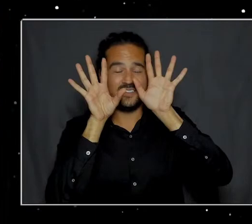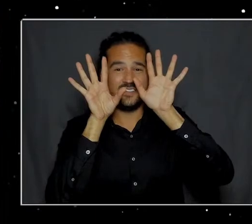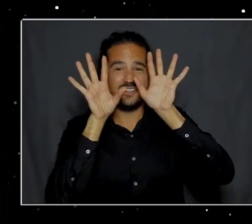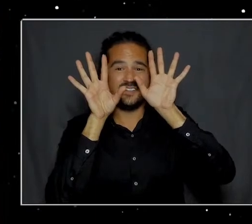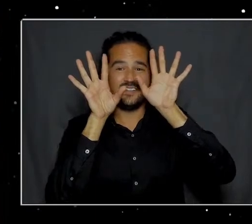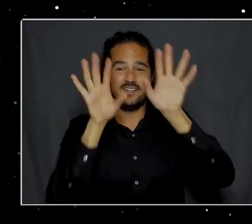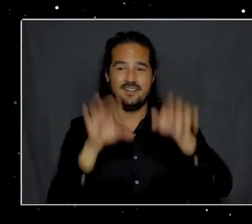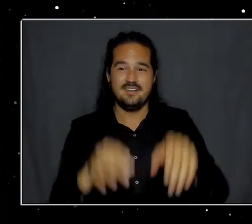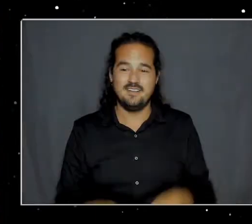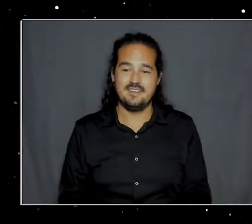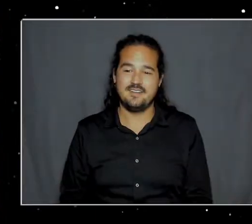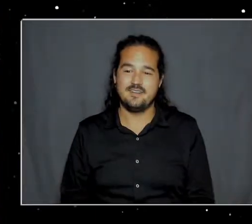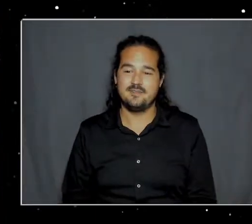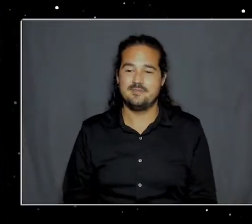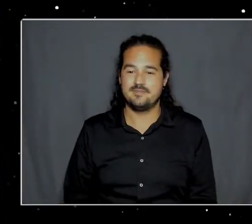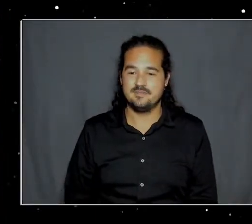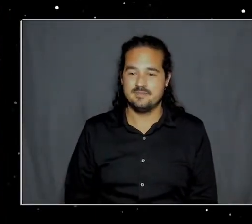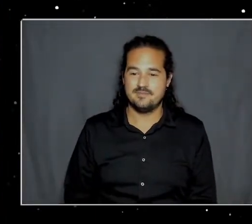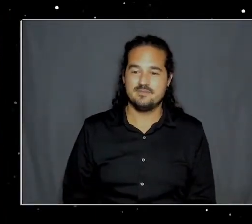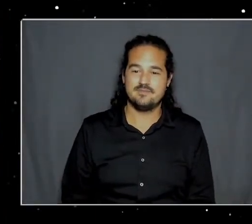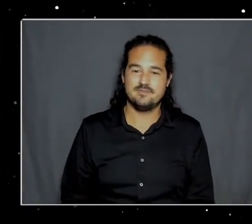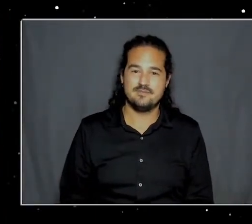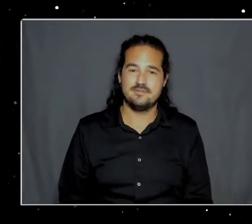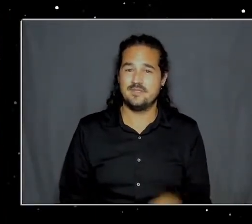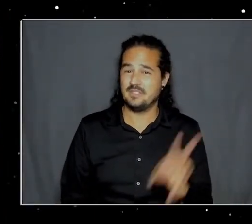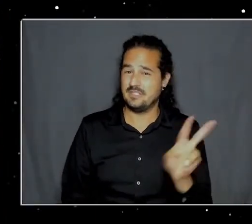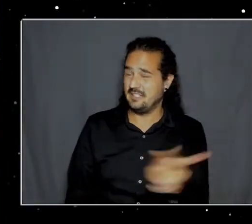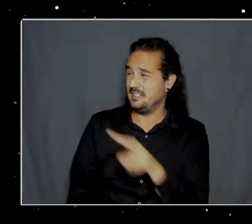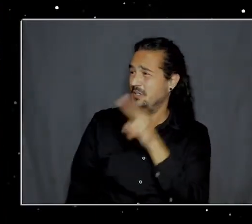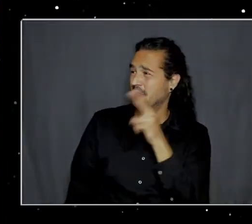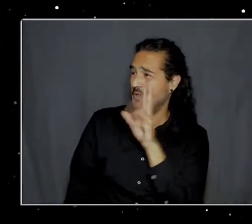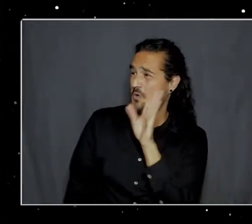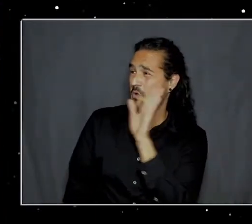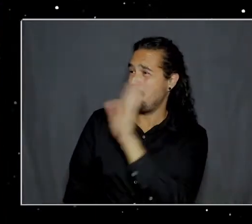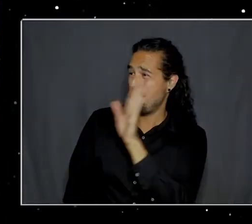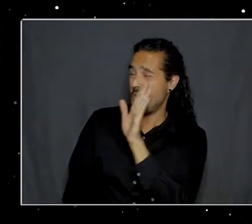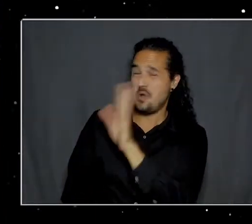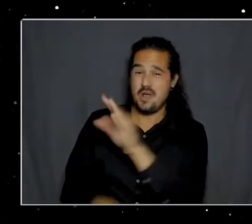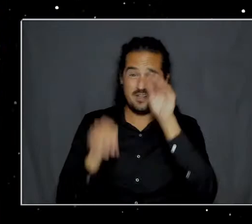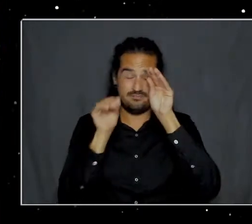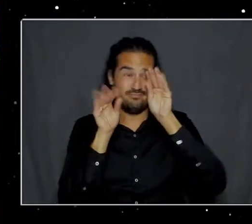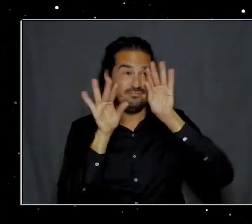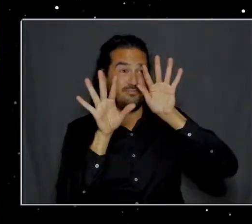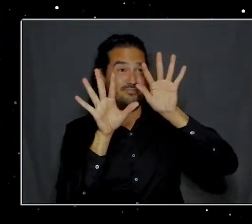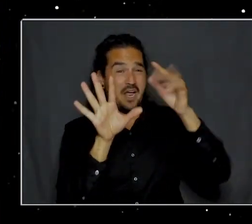EYES